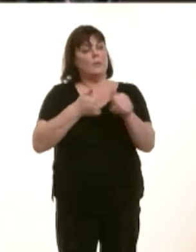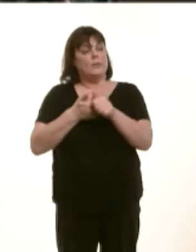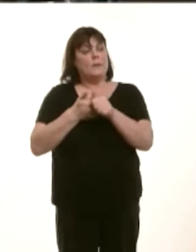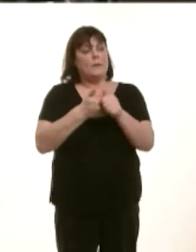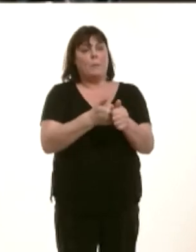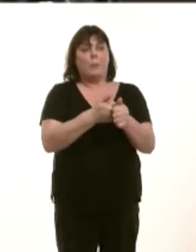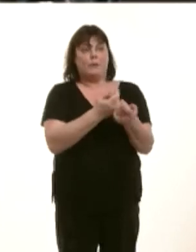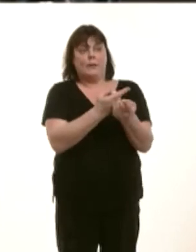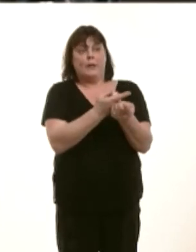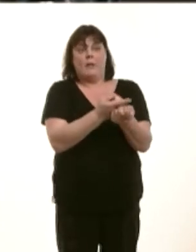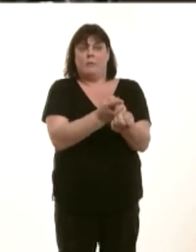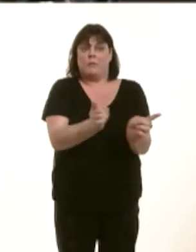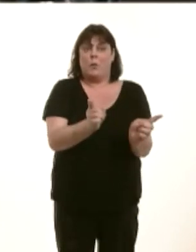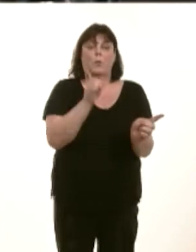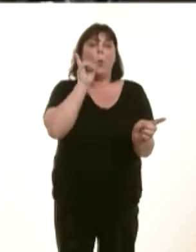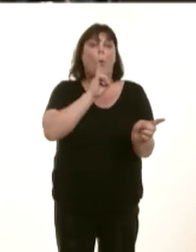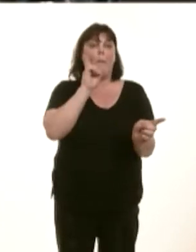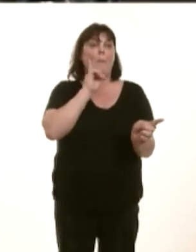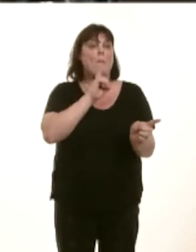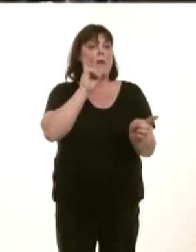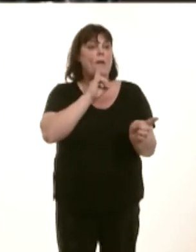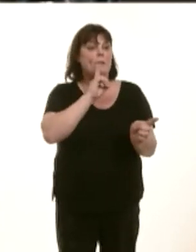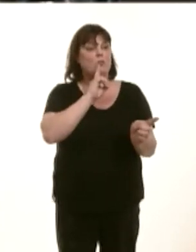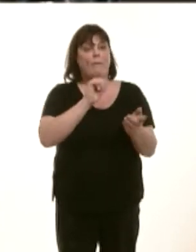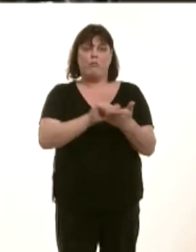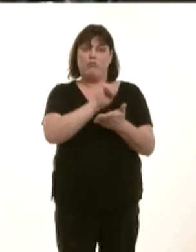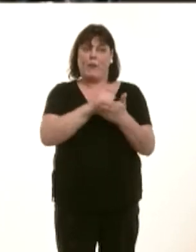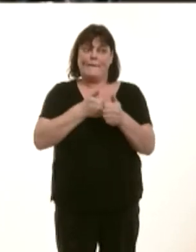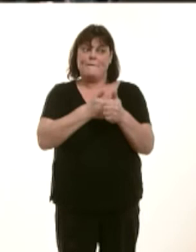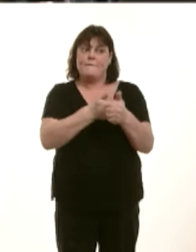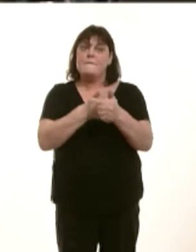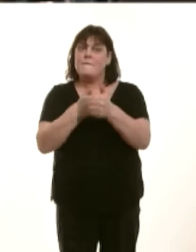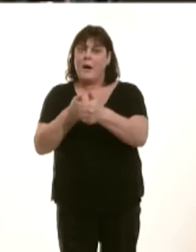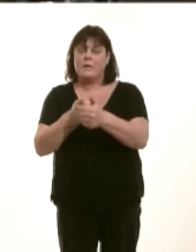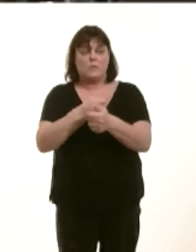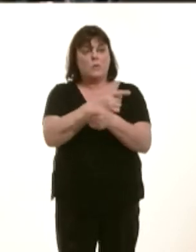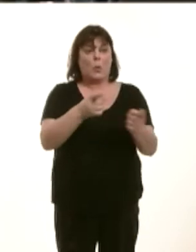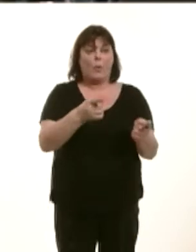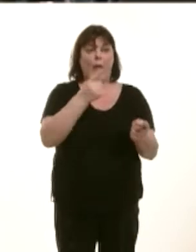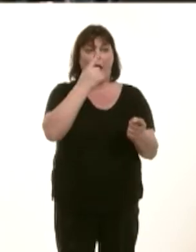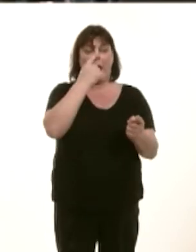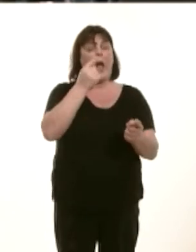get the right kind of advice to young women in order that they can study these subjects,